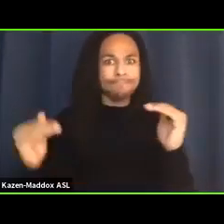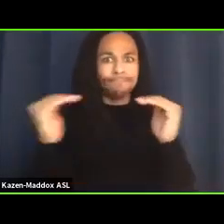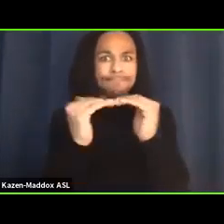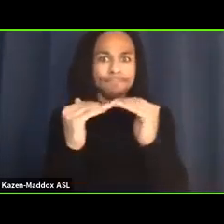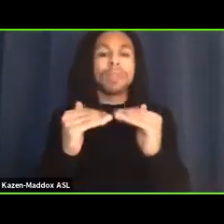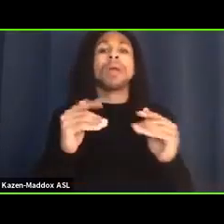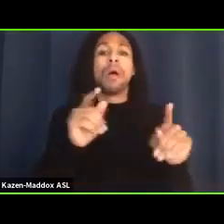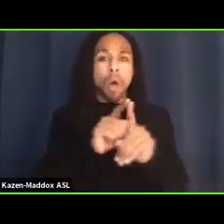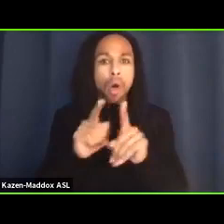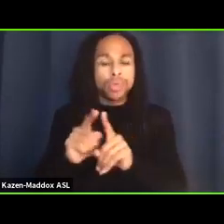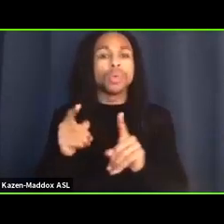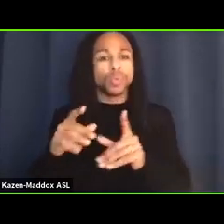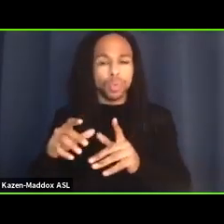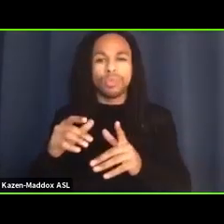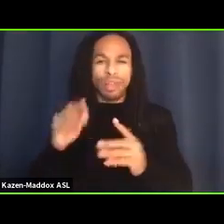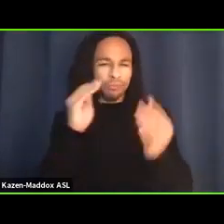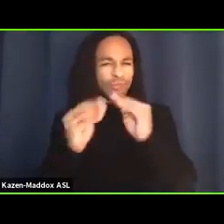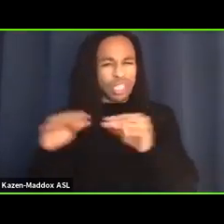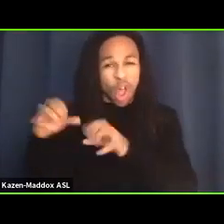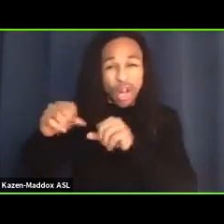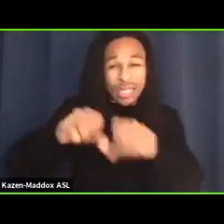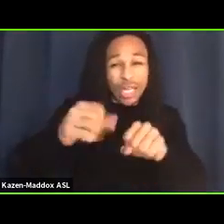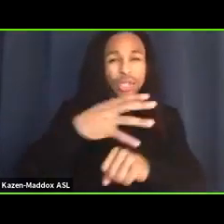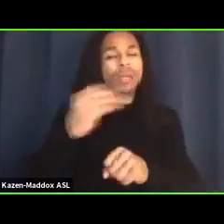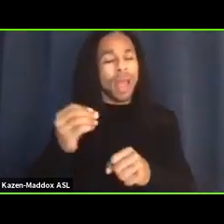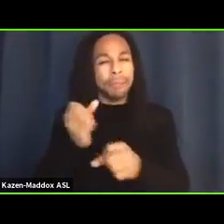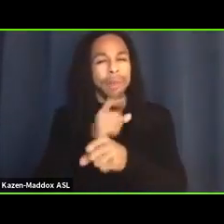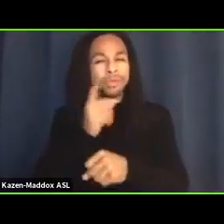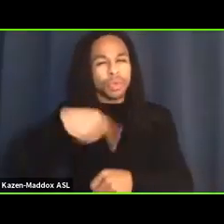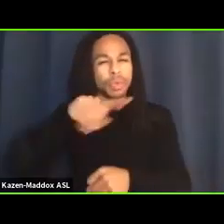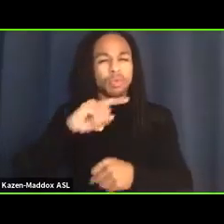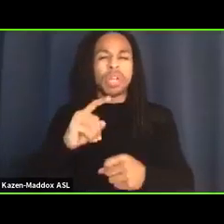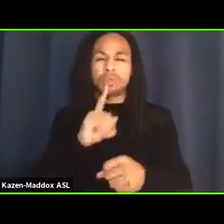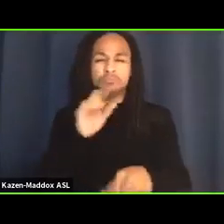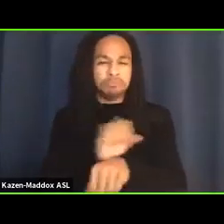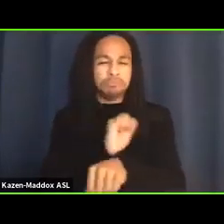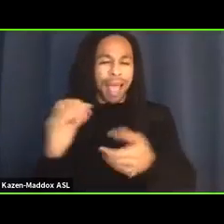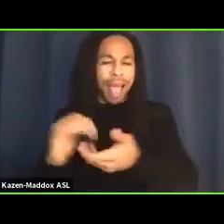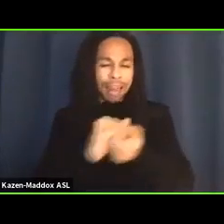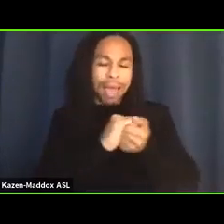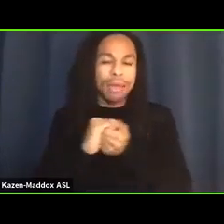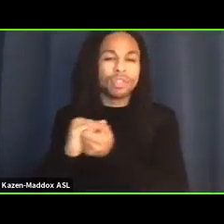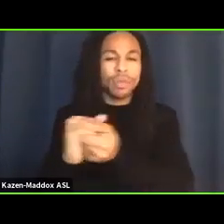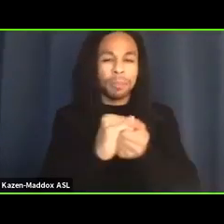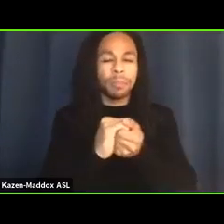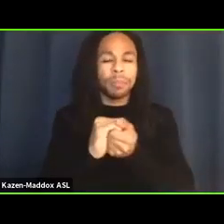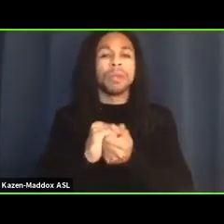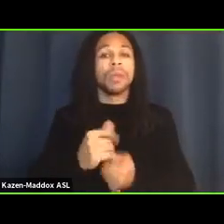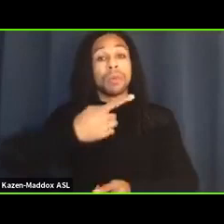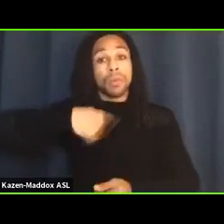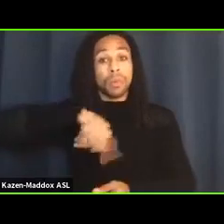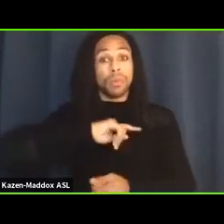embedded within the technologies, structures and ways that we think every day. We are using